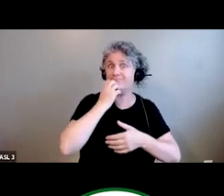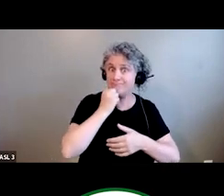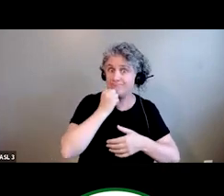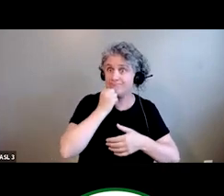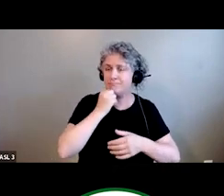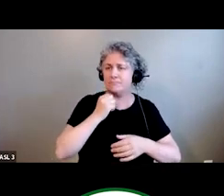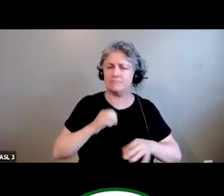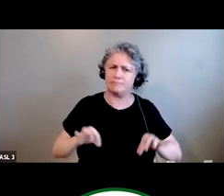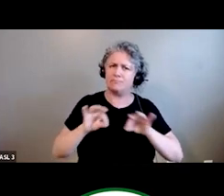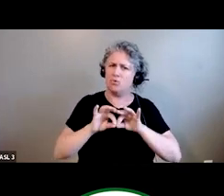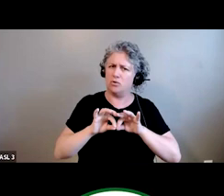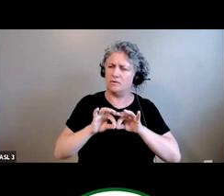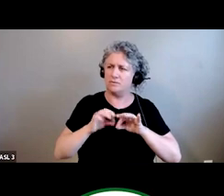a good mental health.